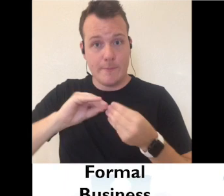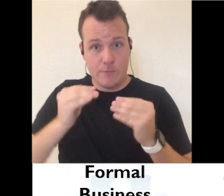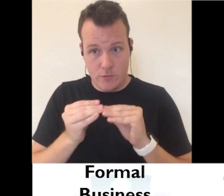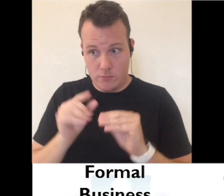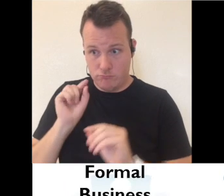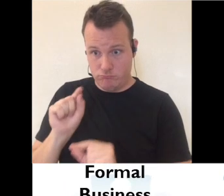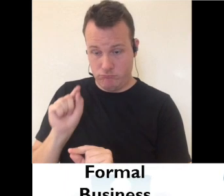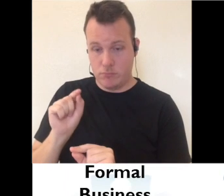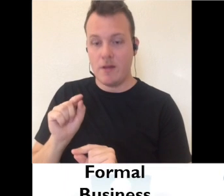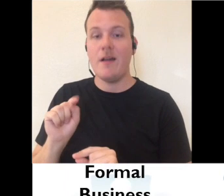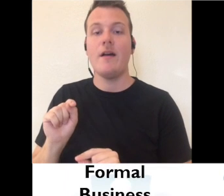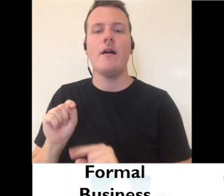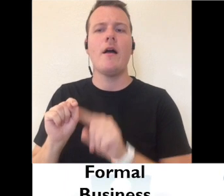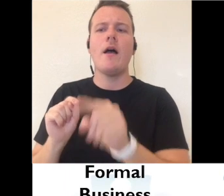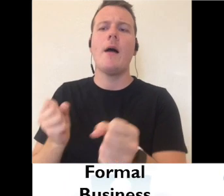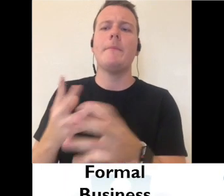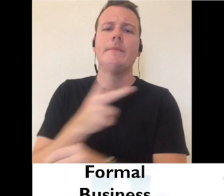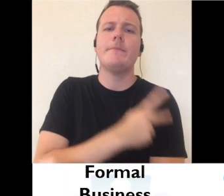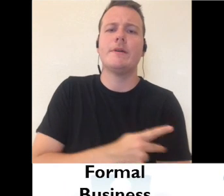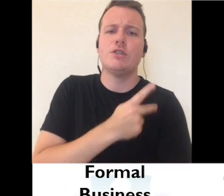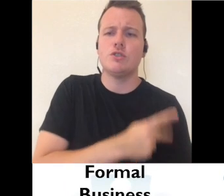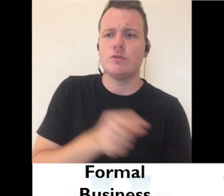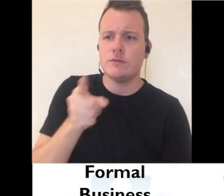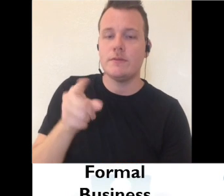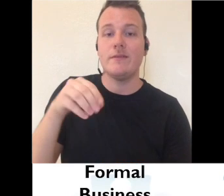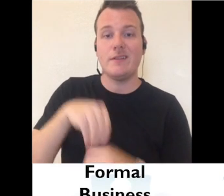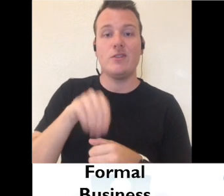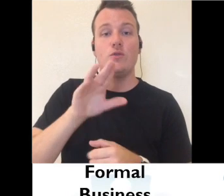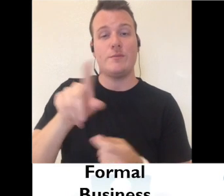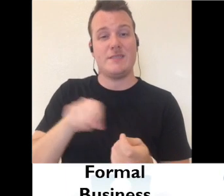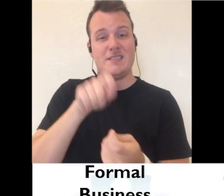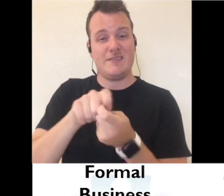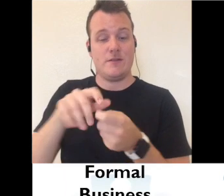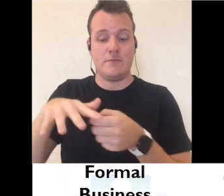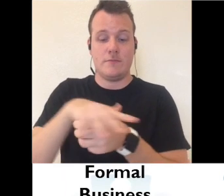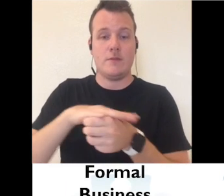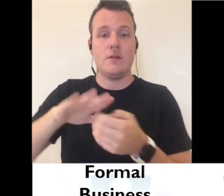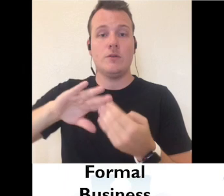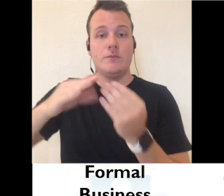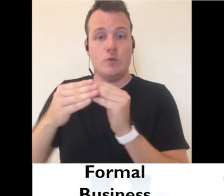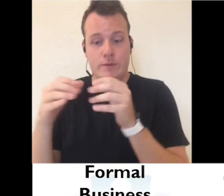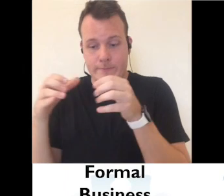that would be in your particular community that would have those issues.